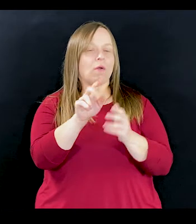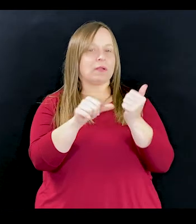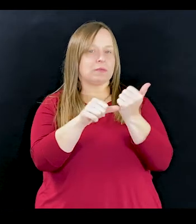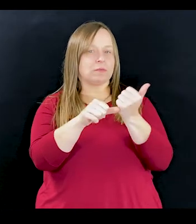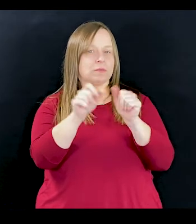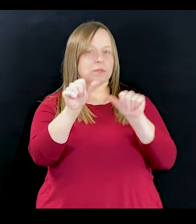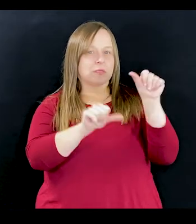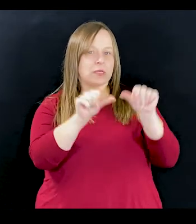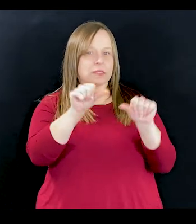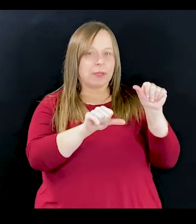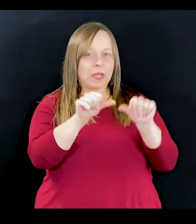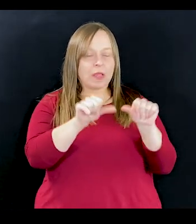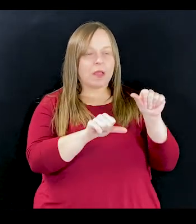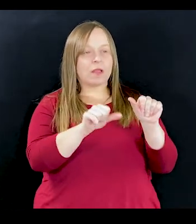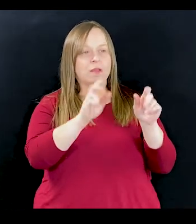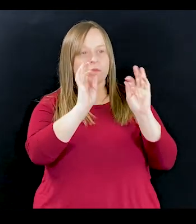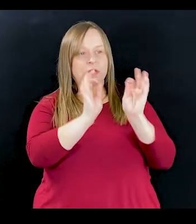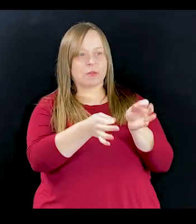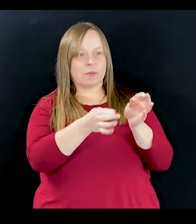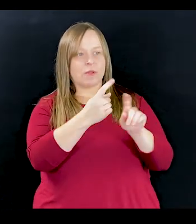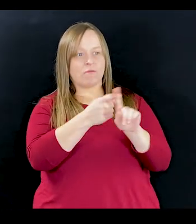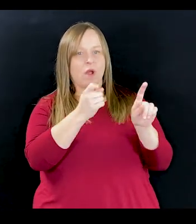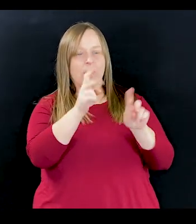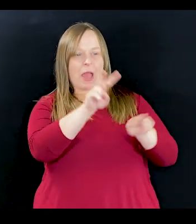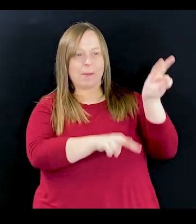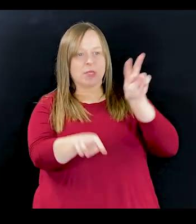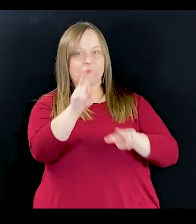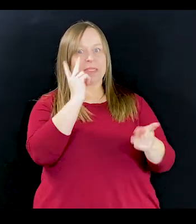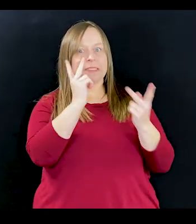assessments. And they also may make determinations based on observations